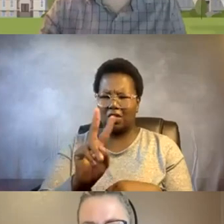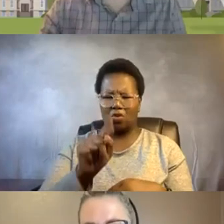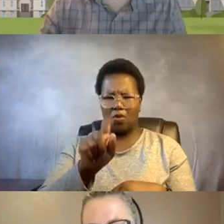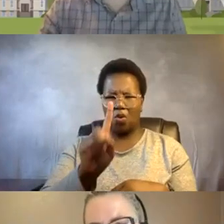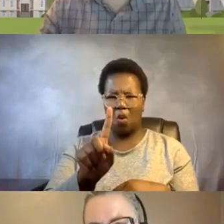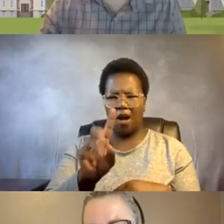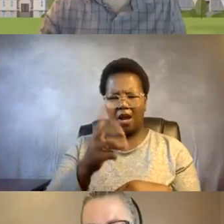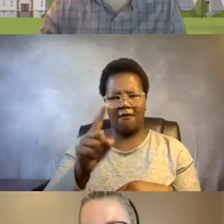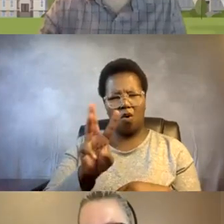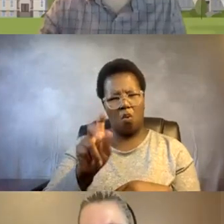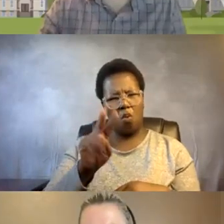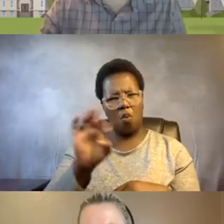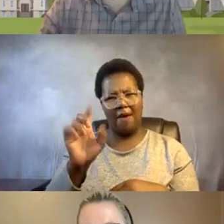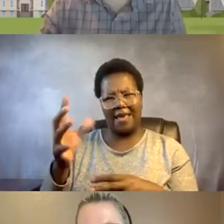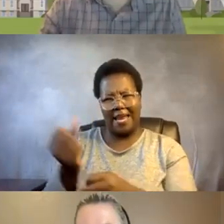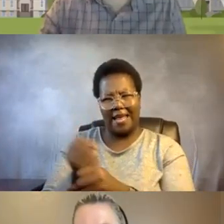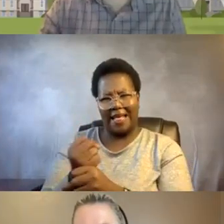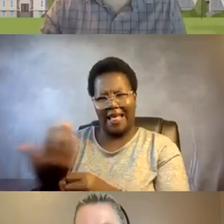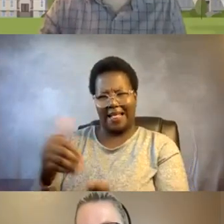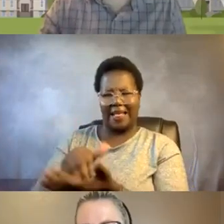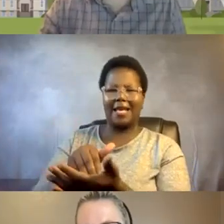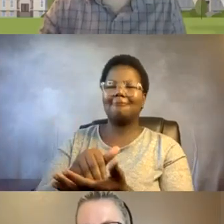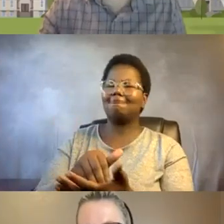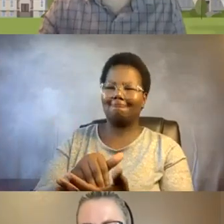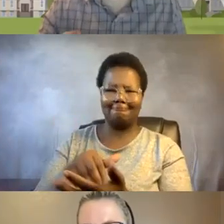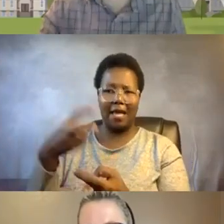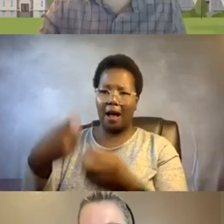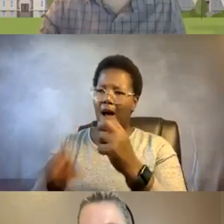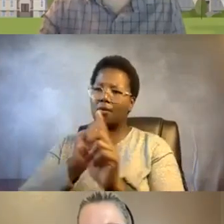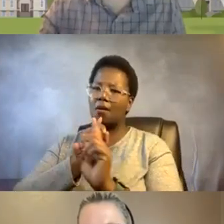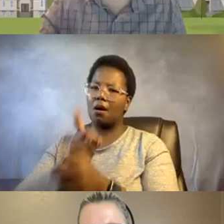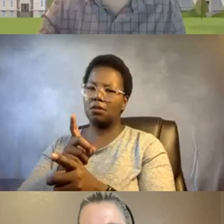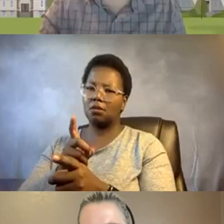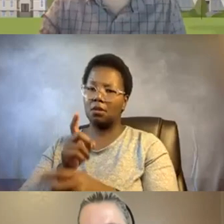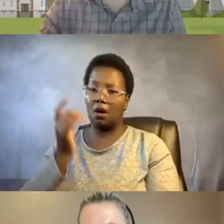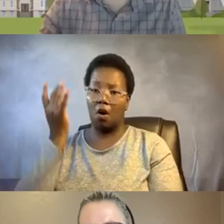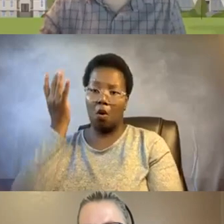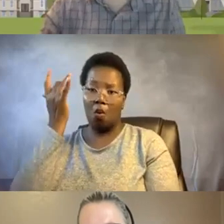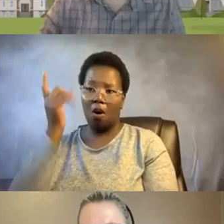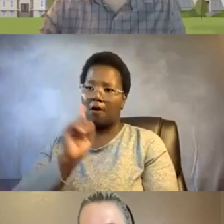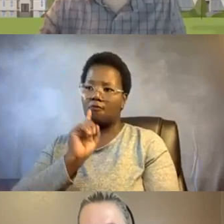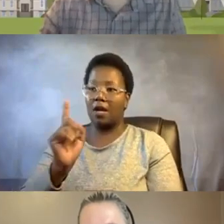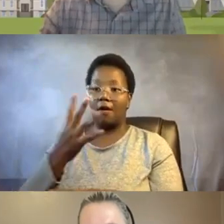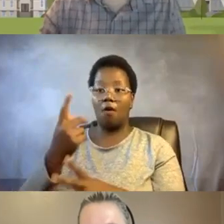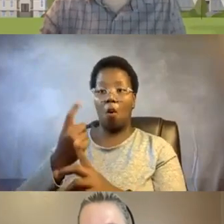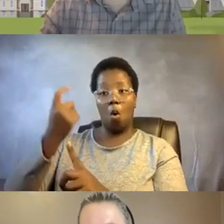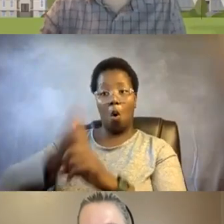cover?" That's really hard to answer because, just as far as pure automated tests, I can do an awful